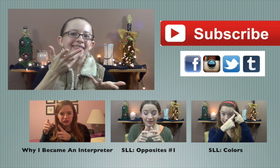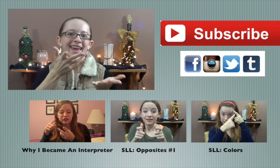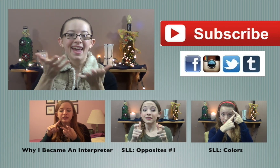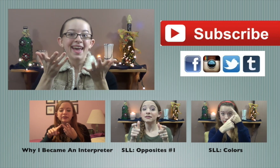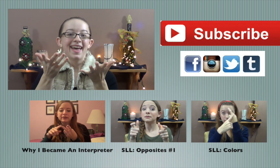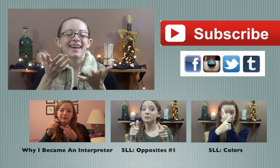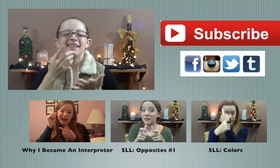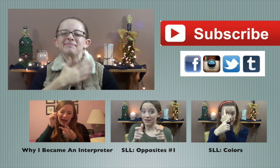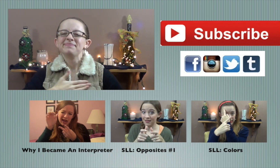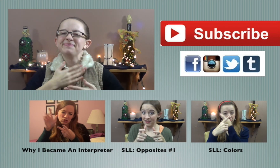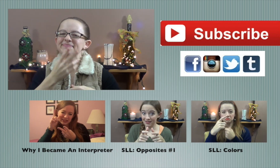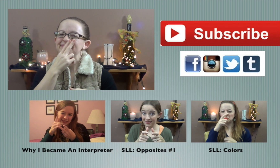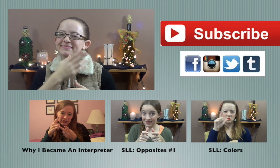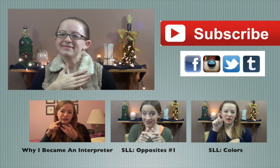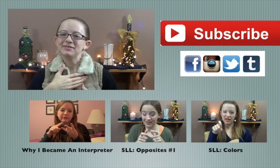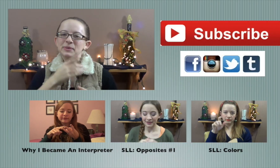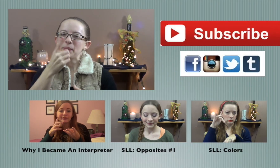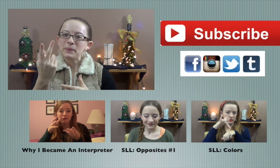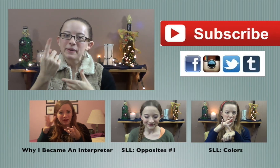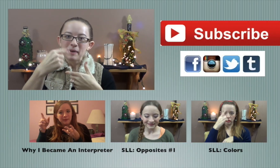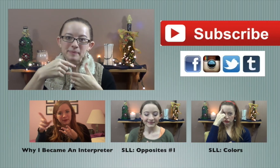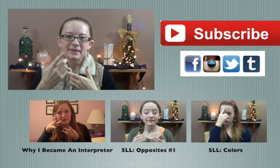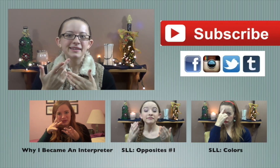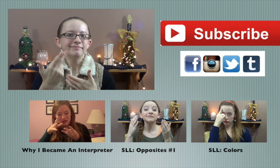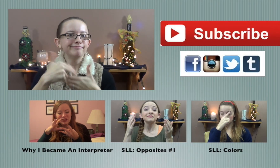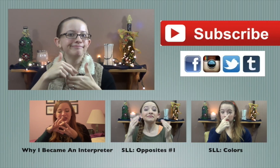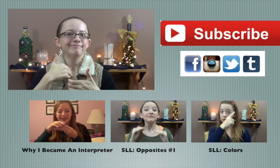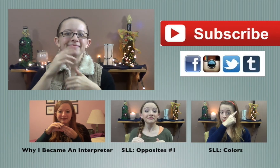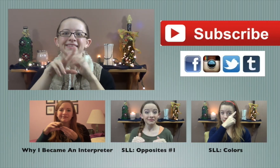check those out and let me know what you thing. Yeah I enjoy you